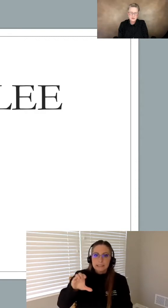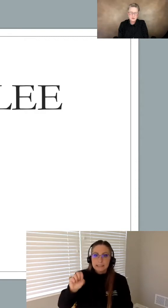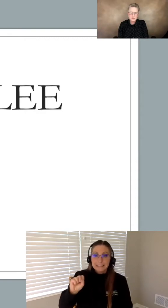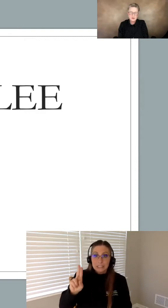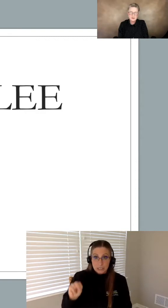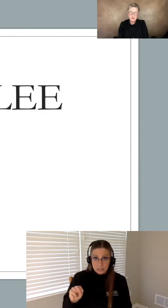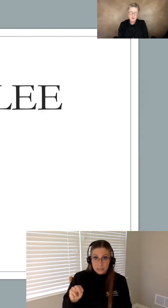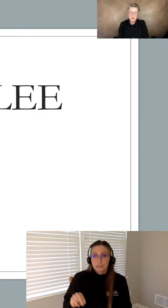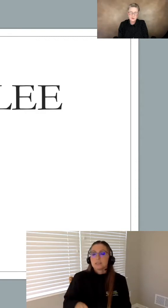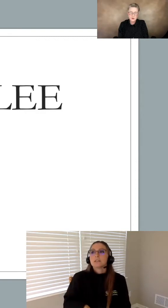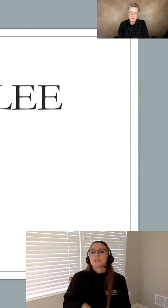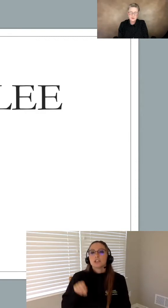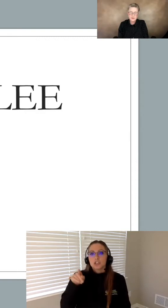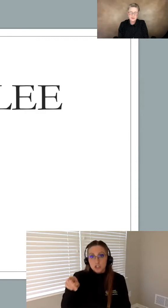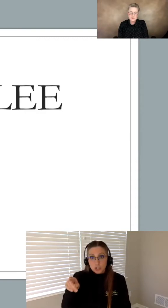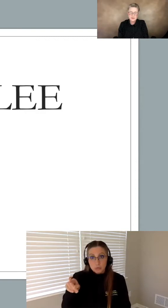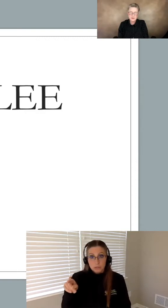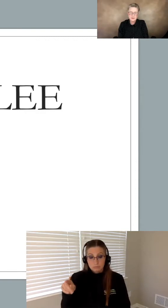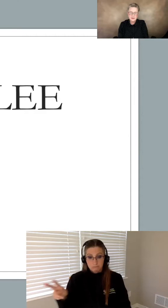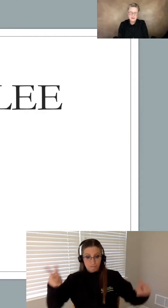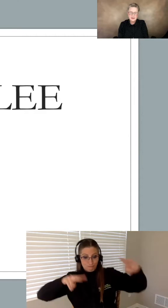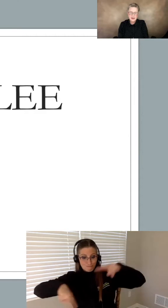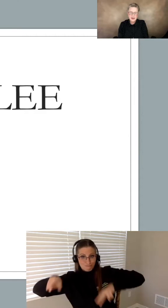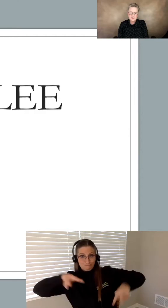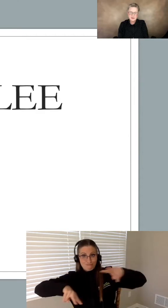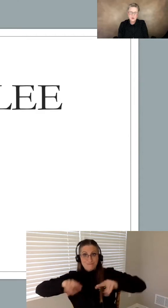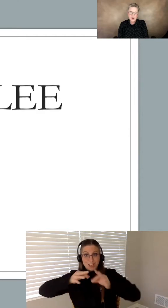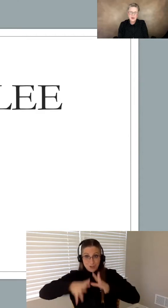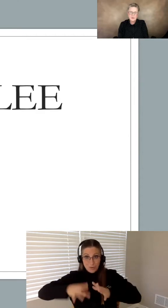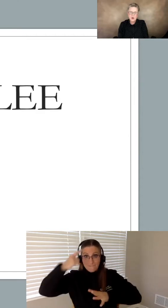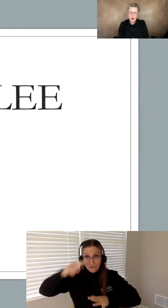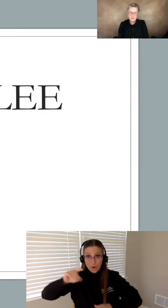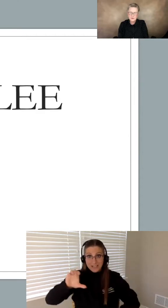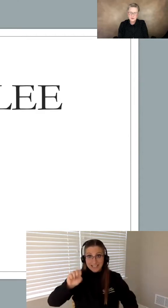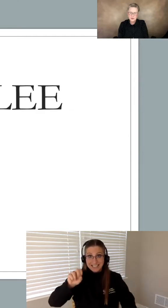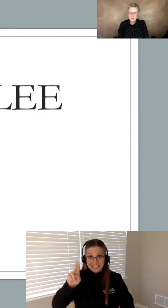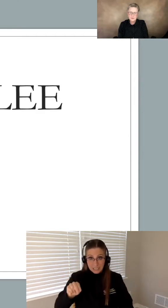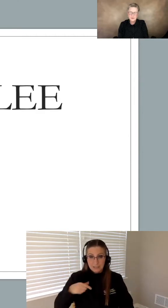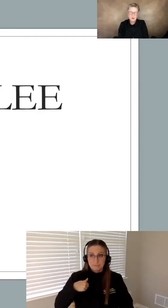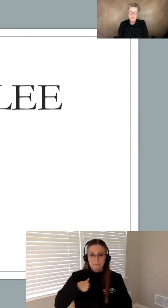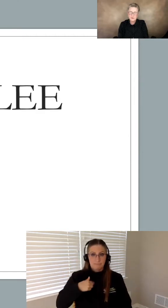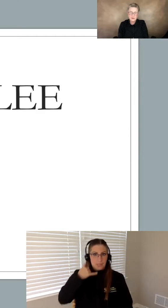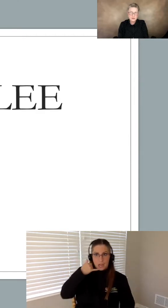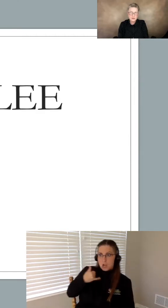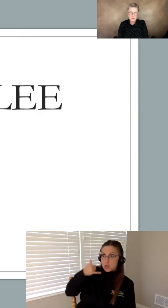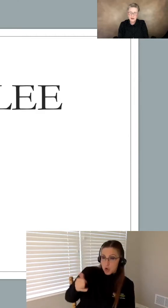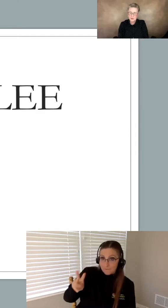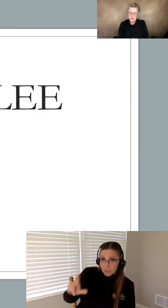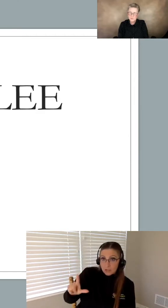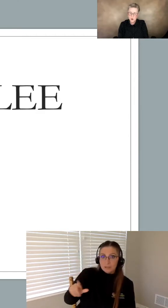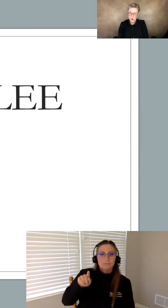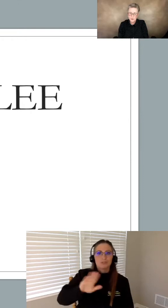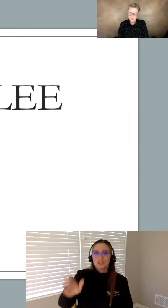was over the interpreters at CSUN and so I called Virginia, however, Virginia never answered her phone